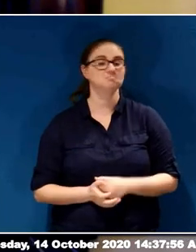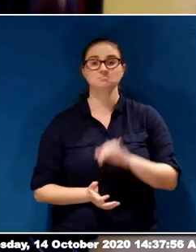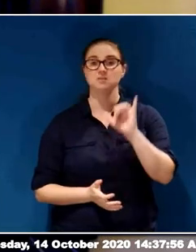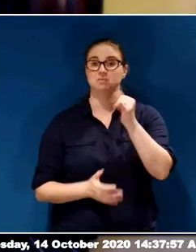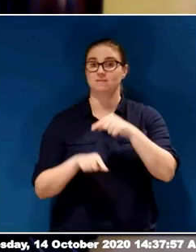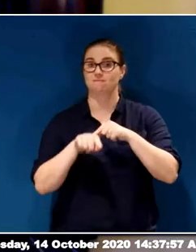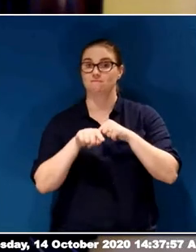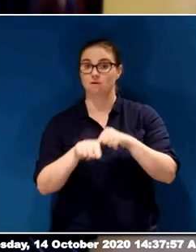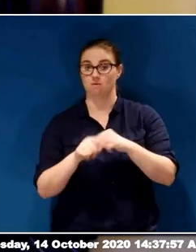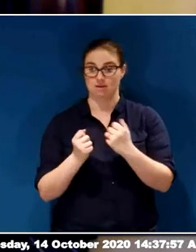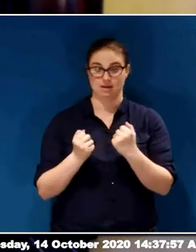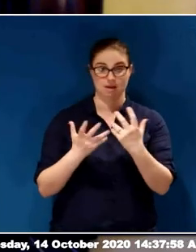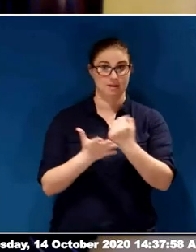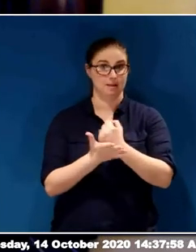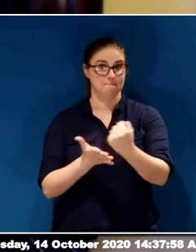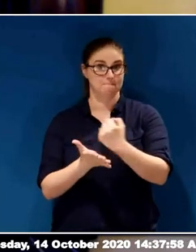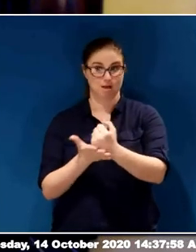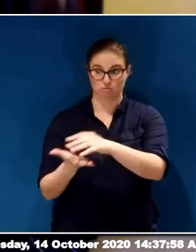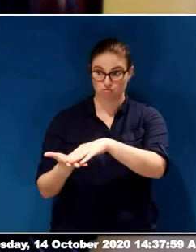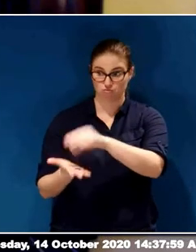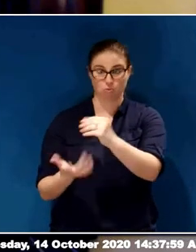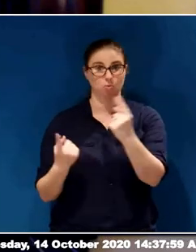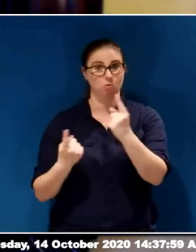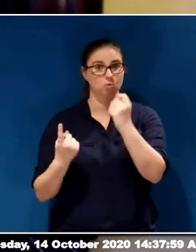many languages they speak, and how remote the schools are.